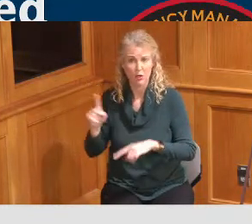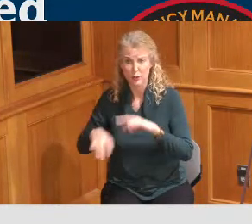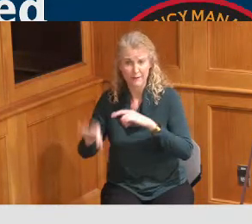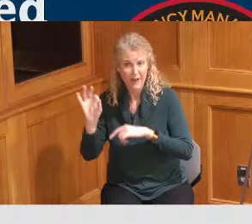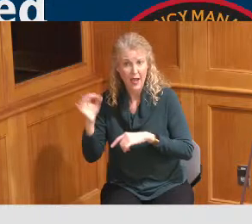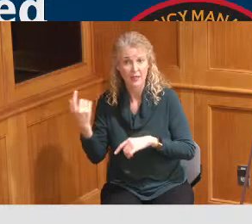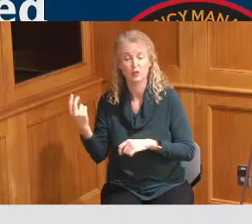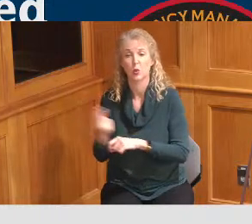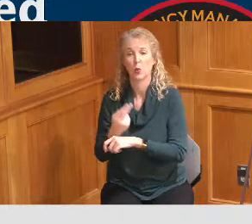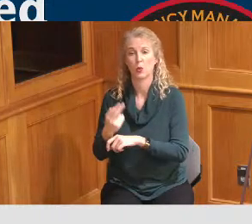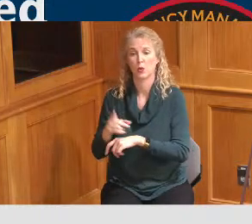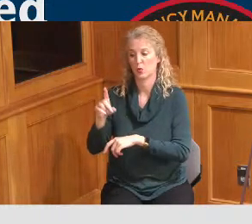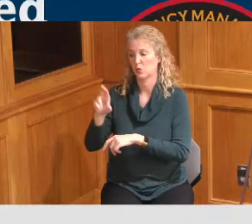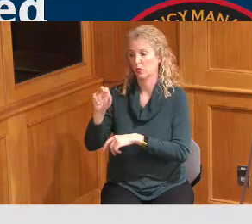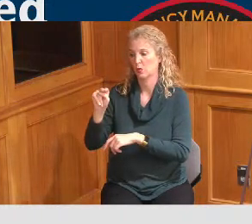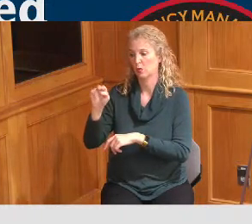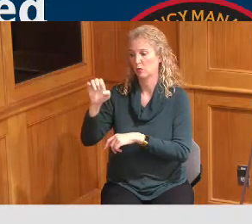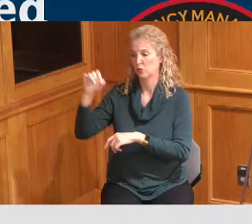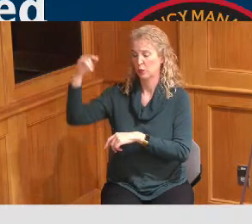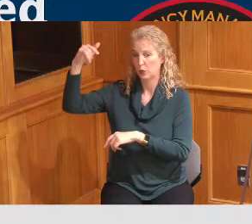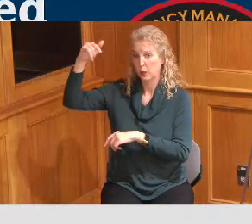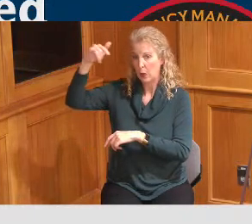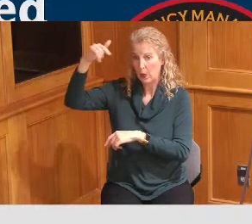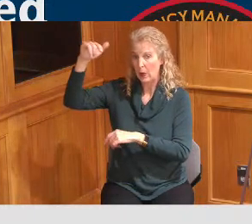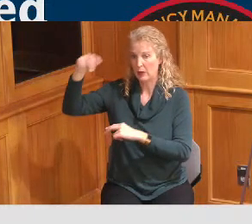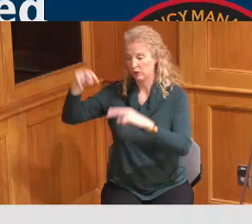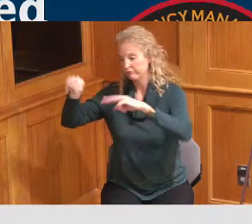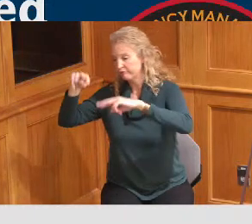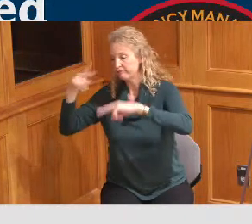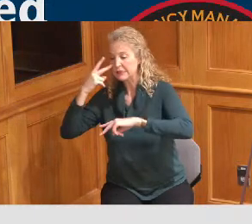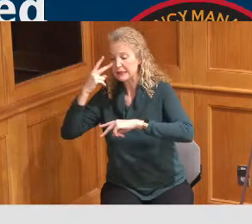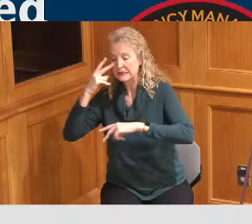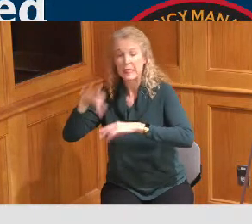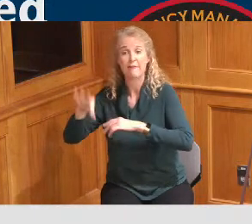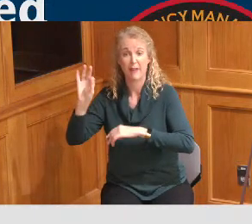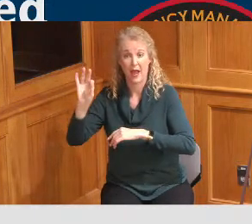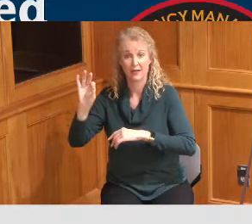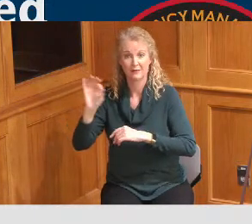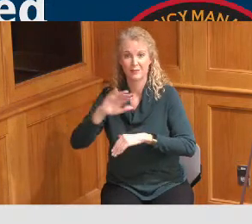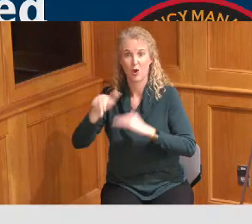try to find because it was also midnight so they found every deer that was hiding up in Springfield